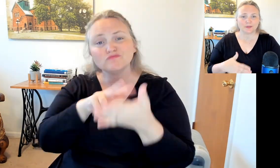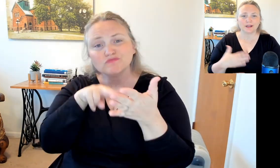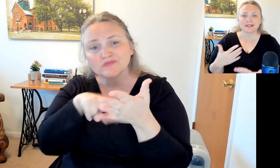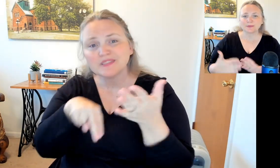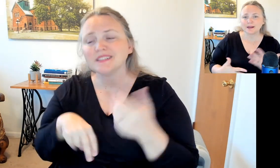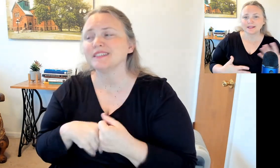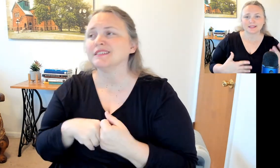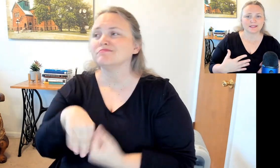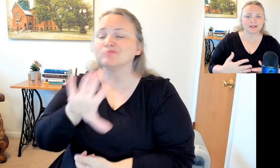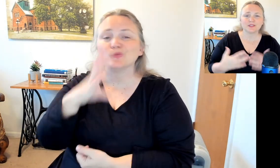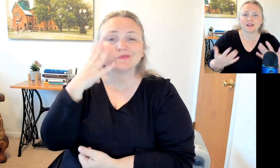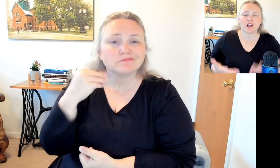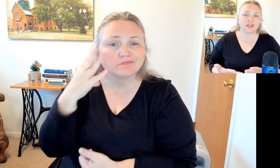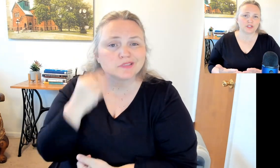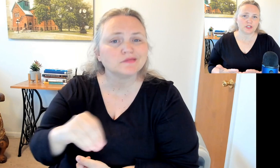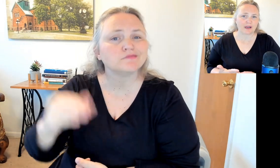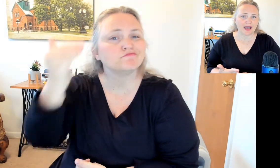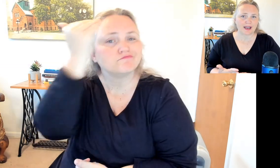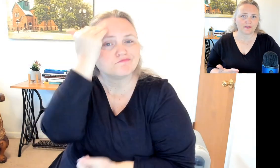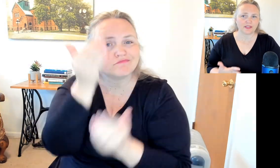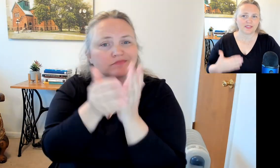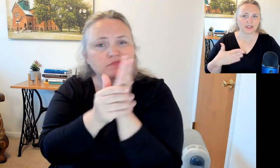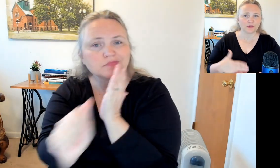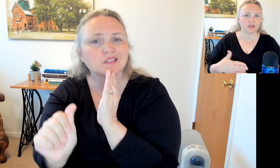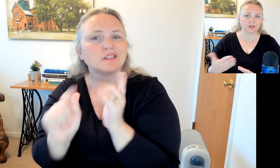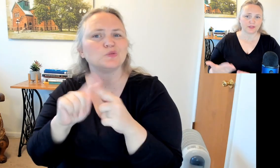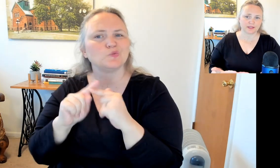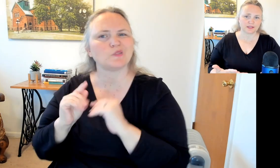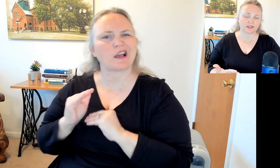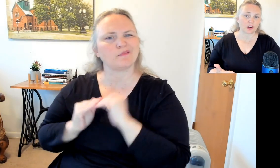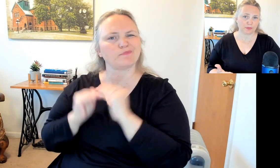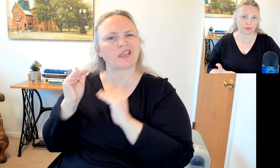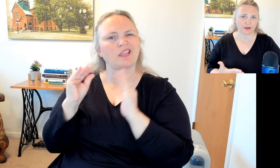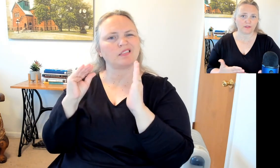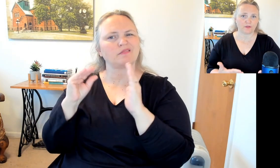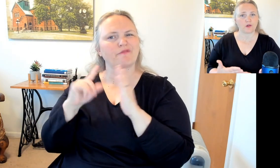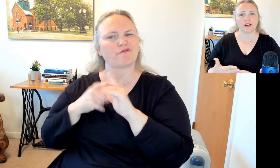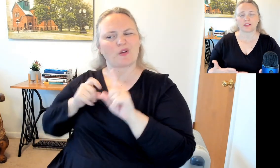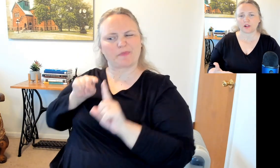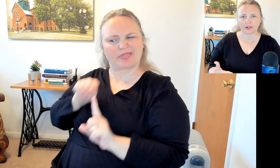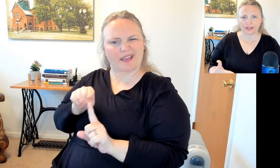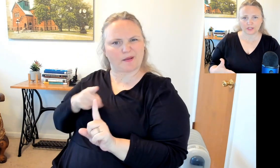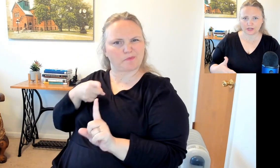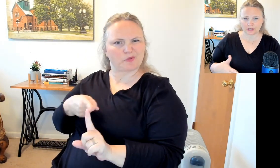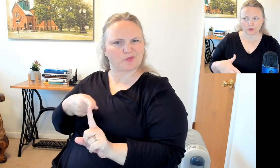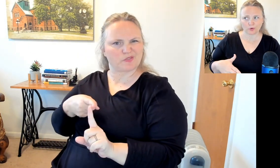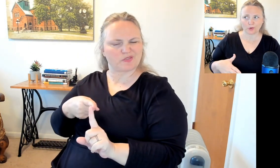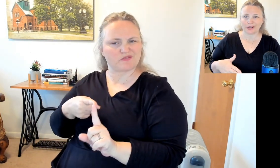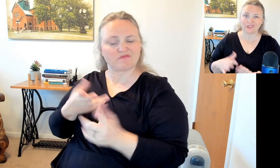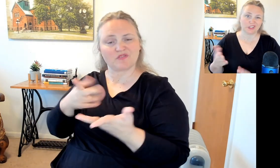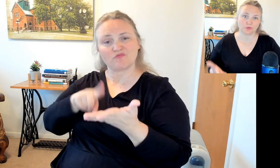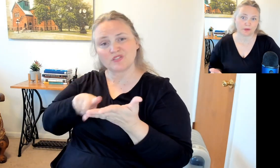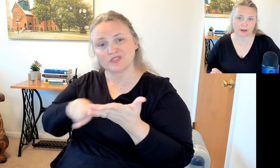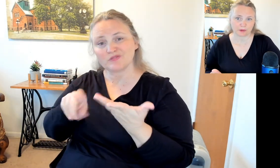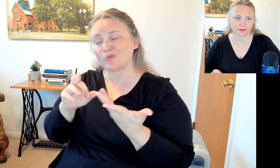What experiences, skills, and knowledge do you have that you could use as a starting point for a scholarly agenda or even just one paper?